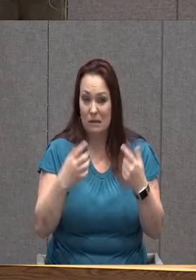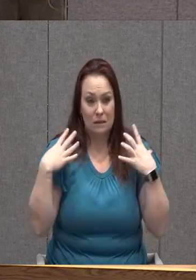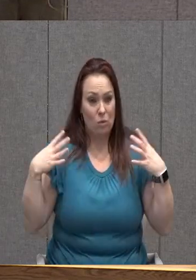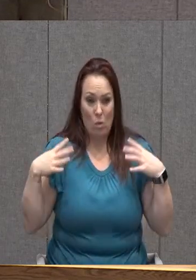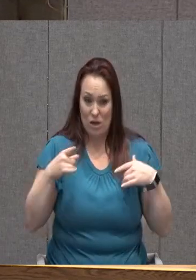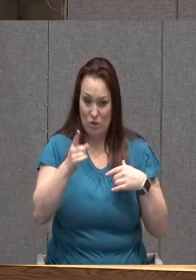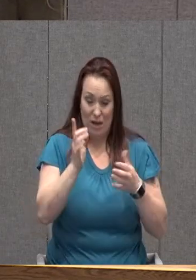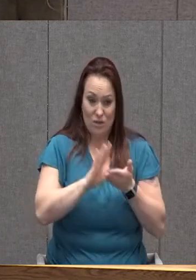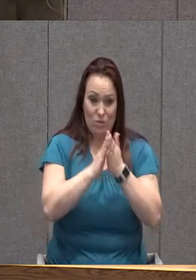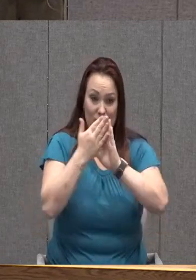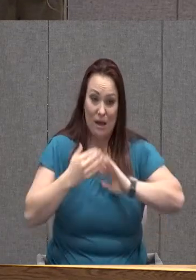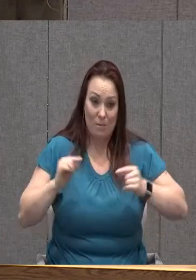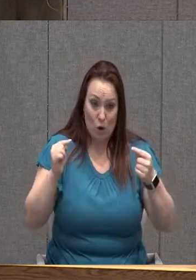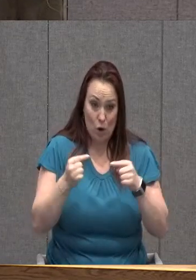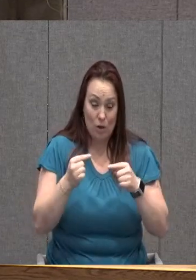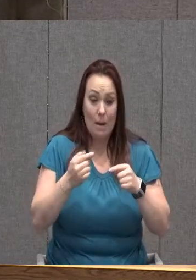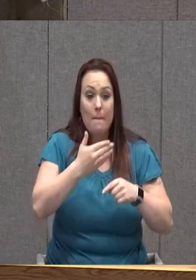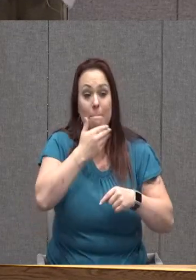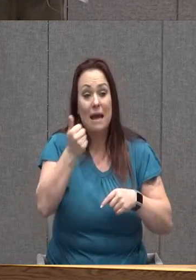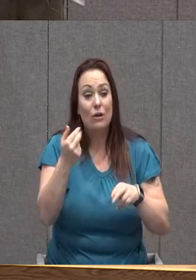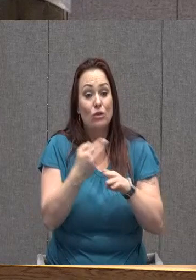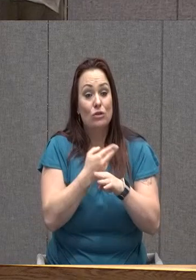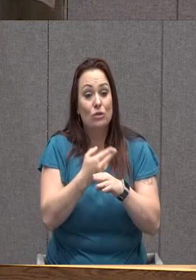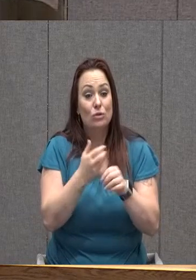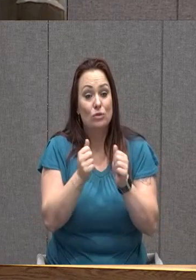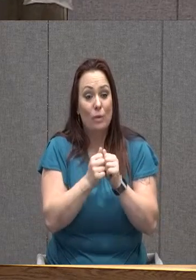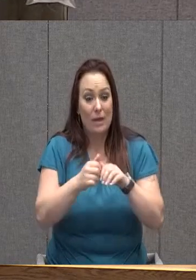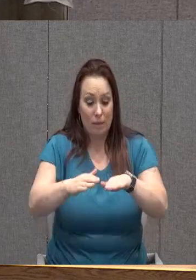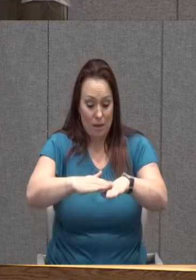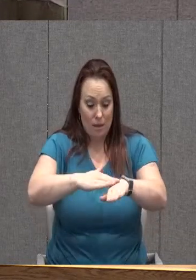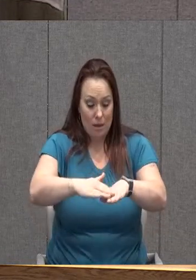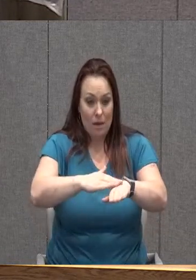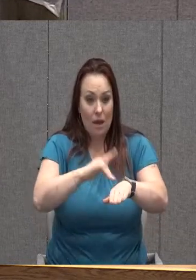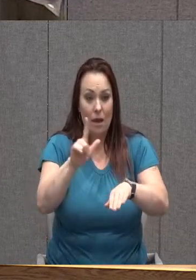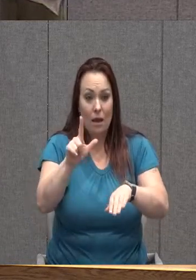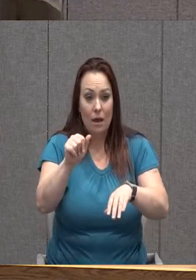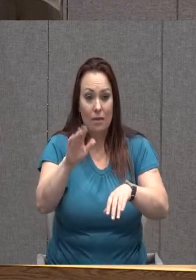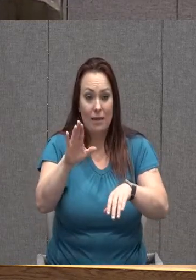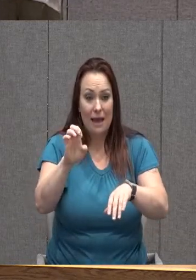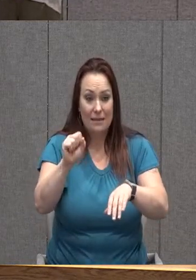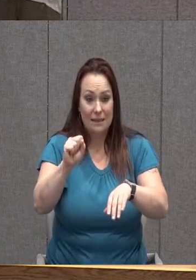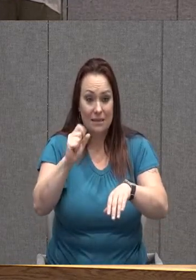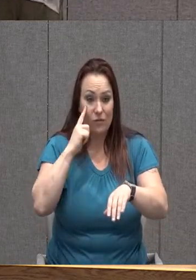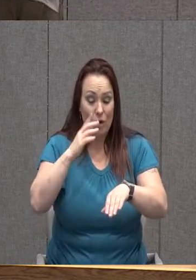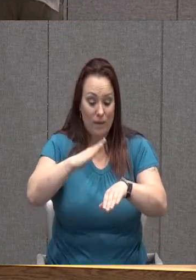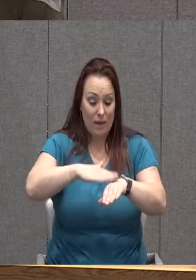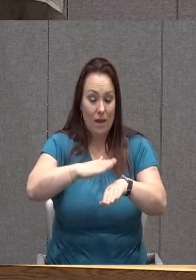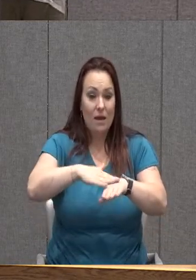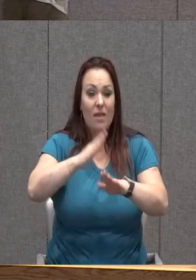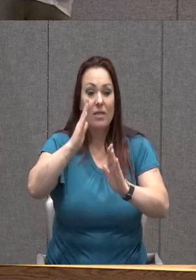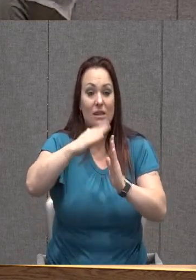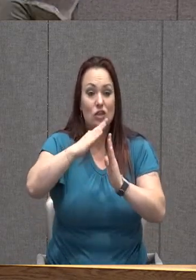make contact with your laces, or the top of your foot. So, for me I have black laces on my shoes,